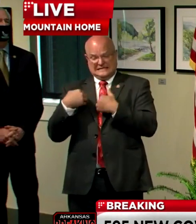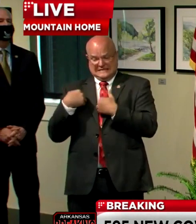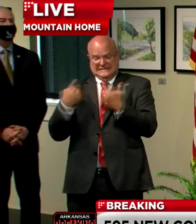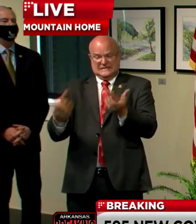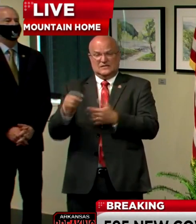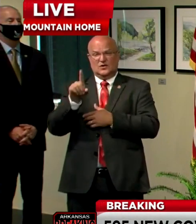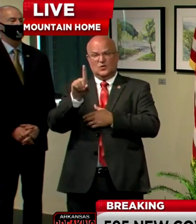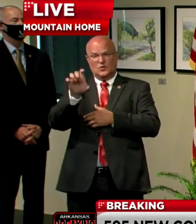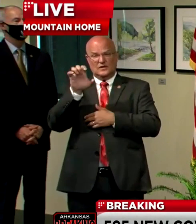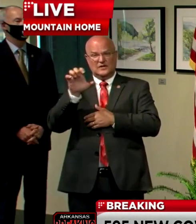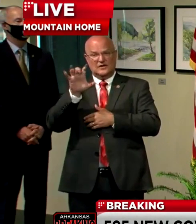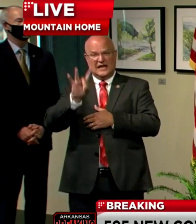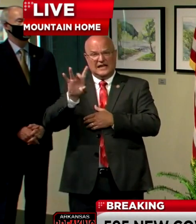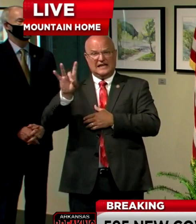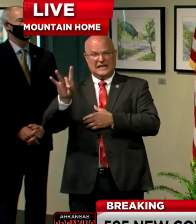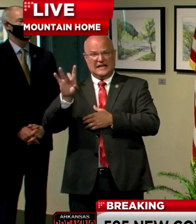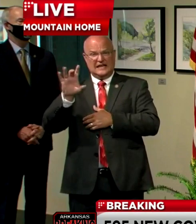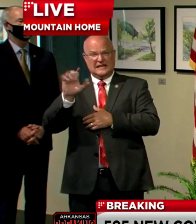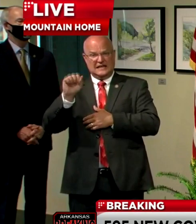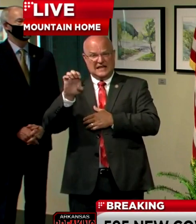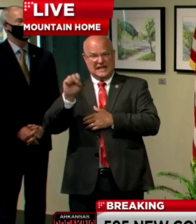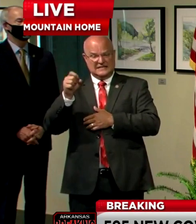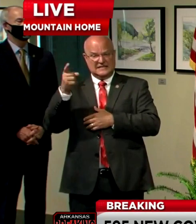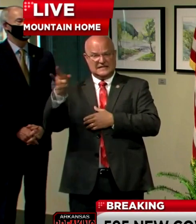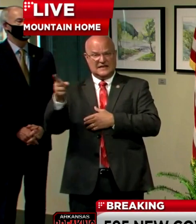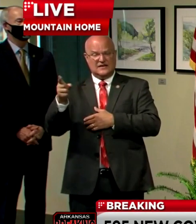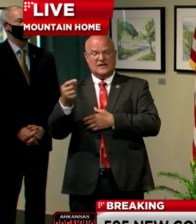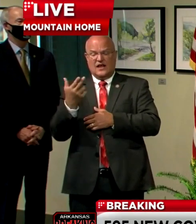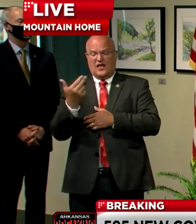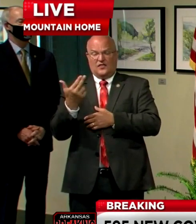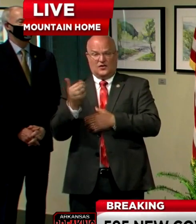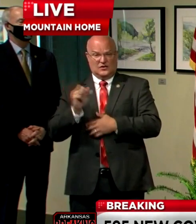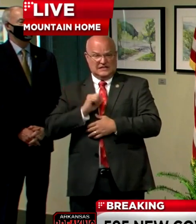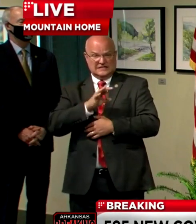NUMBER OF CASES IS THE BENTON COUNTY JAIL WHERE WE HAVE HAD